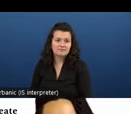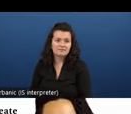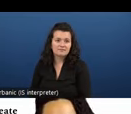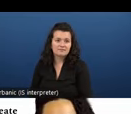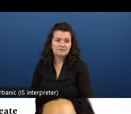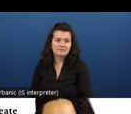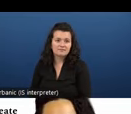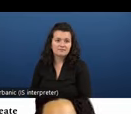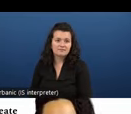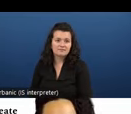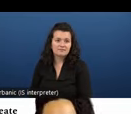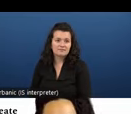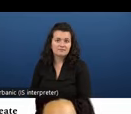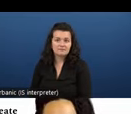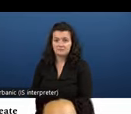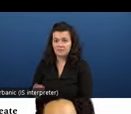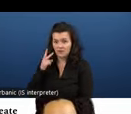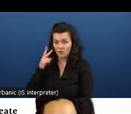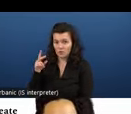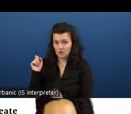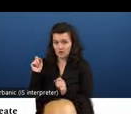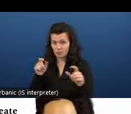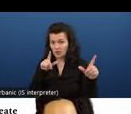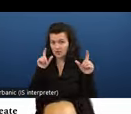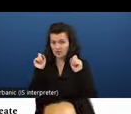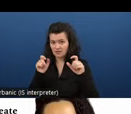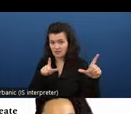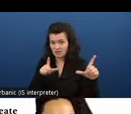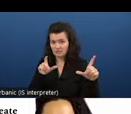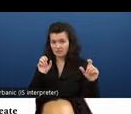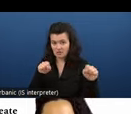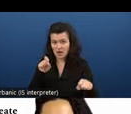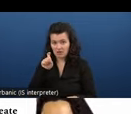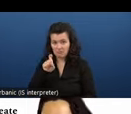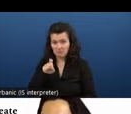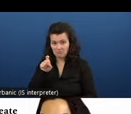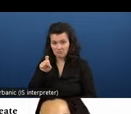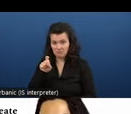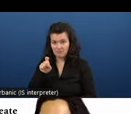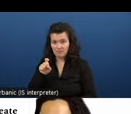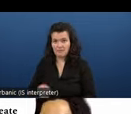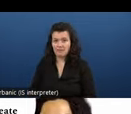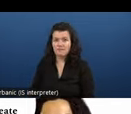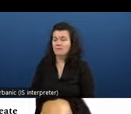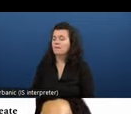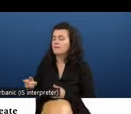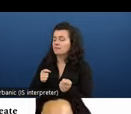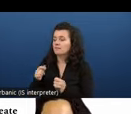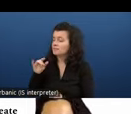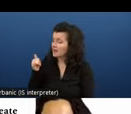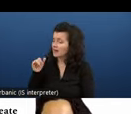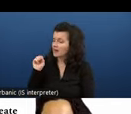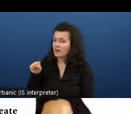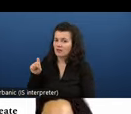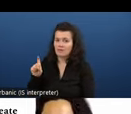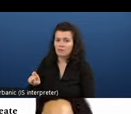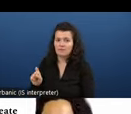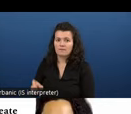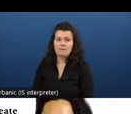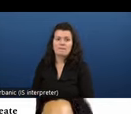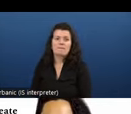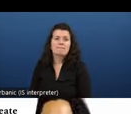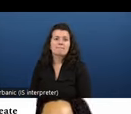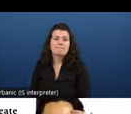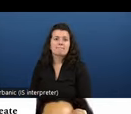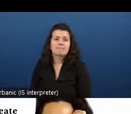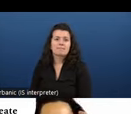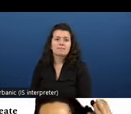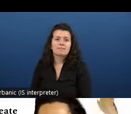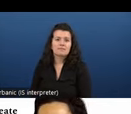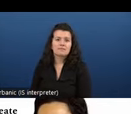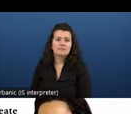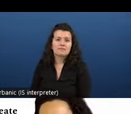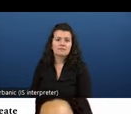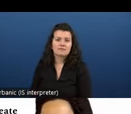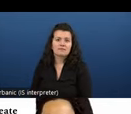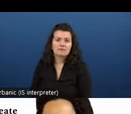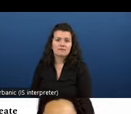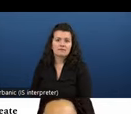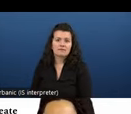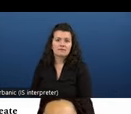I click stopped. 15:24:57 Oh yes you can play you start. Thank